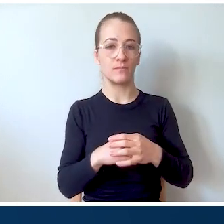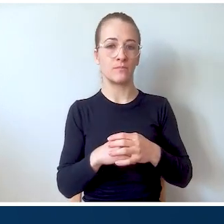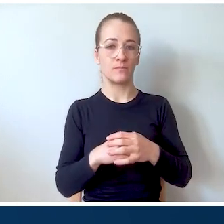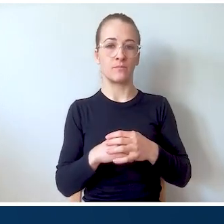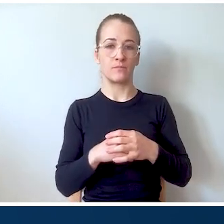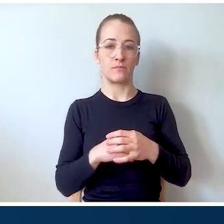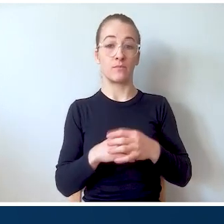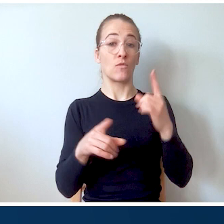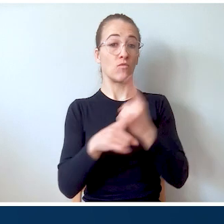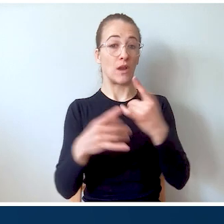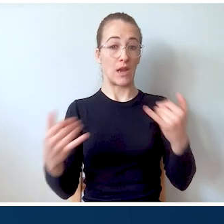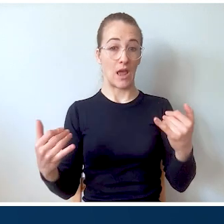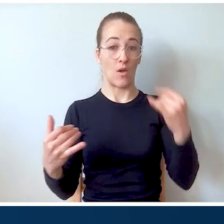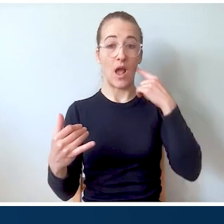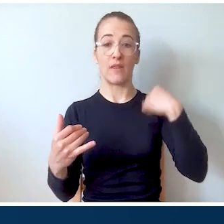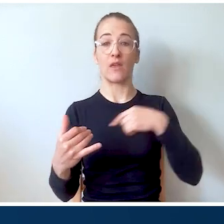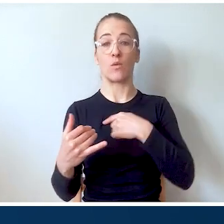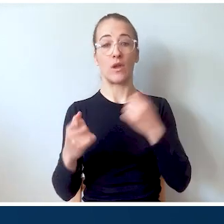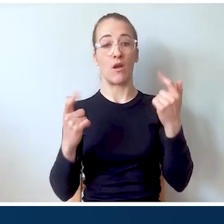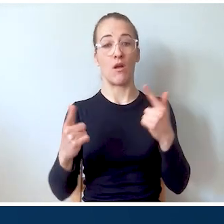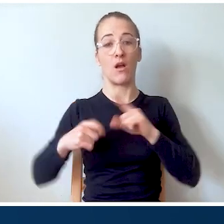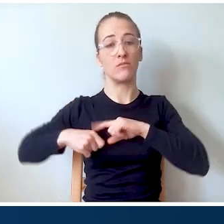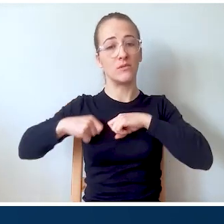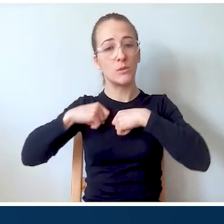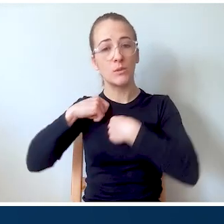So right now, I think we're all kind of breathing the loss of Judy Heumann